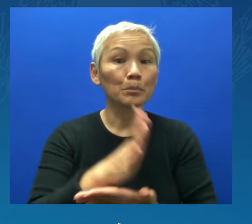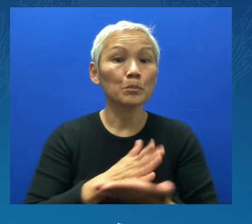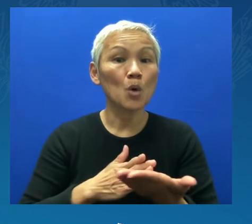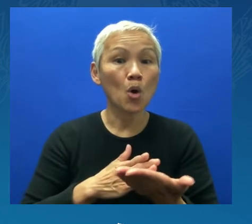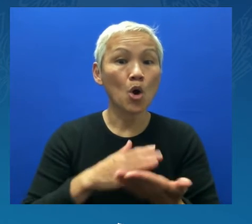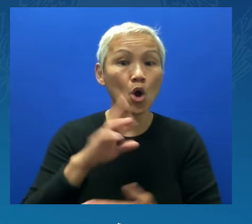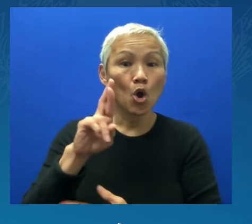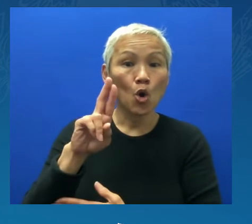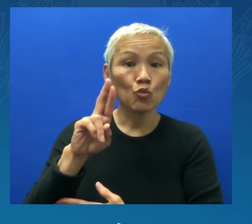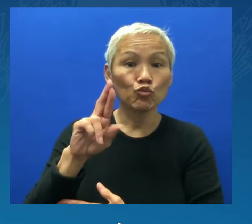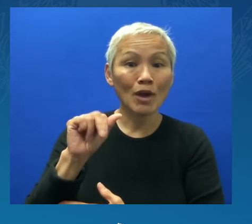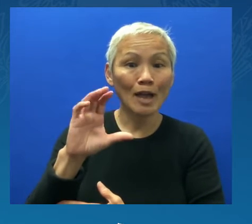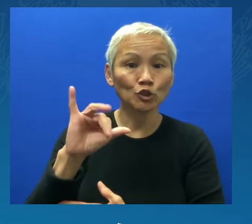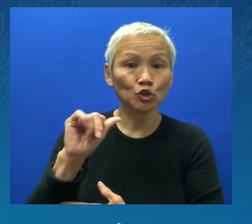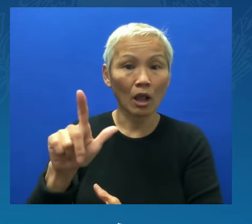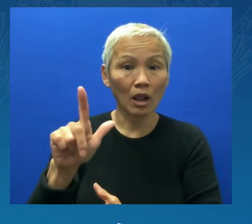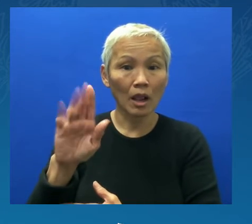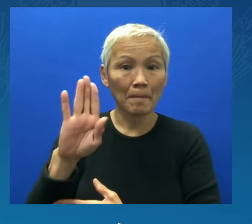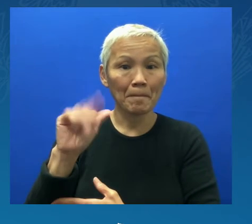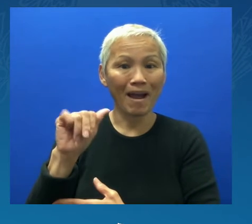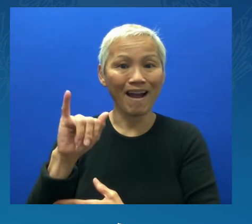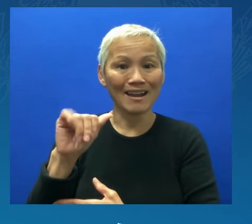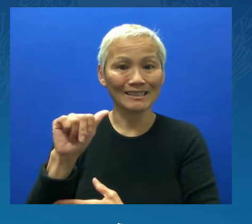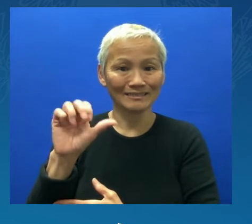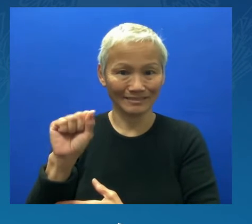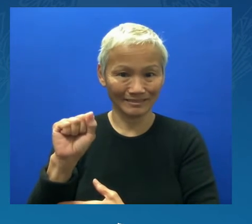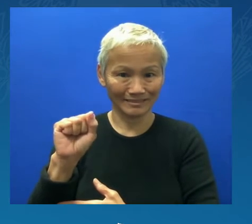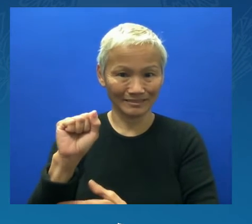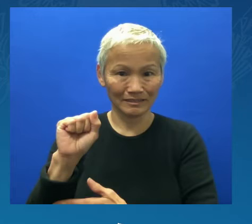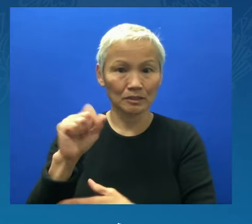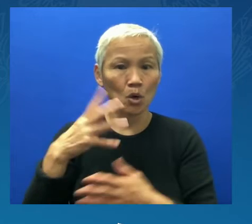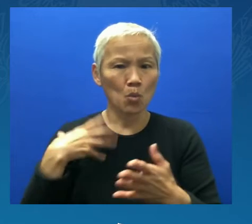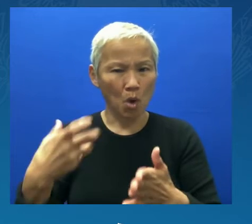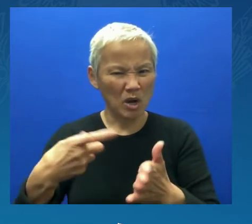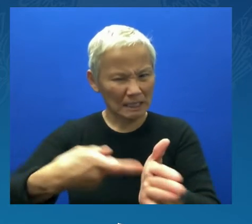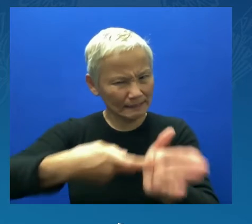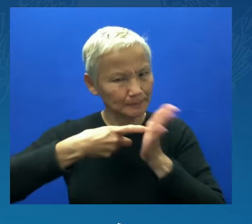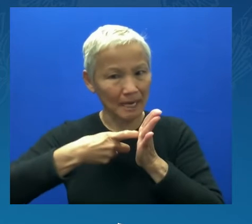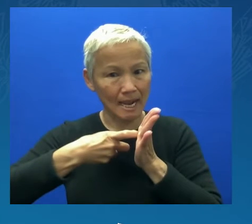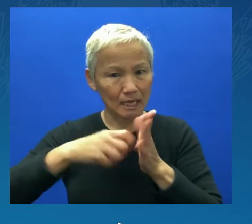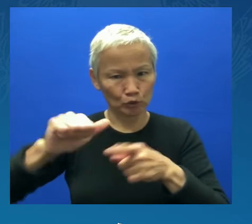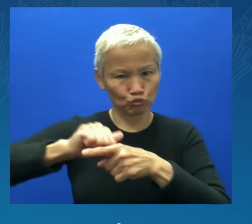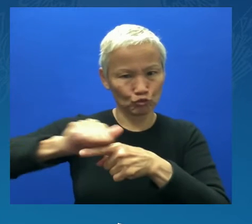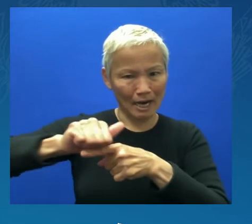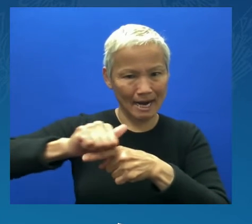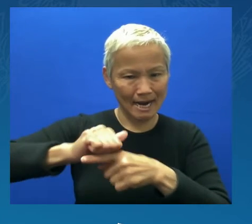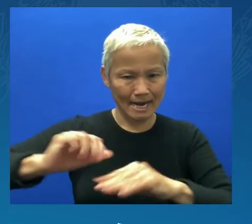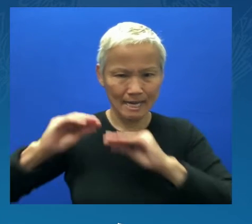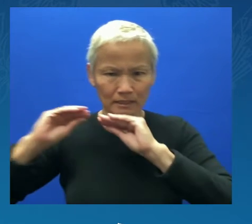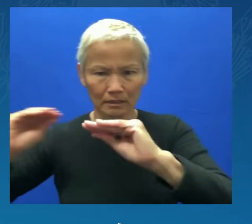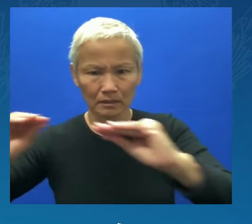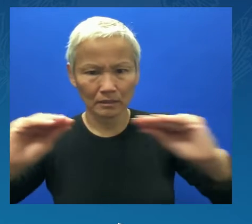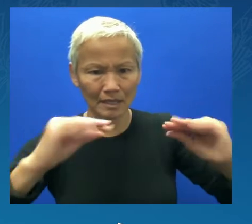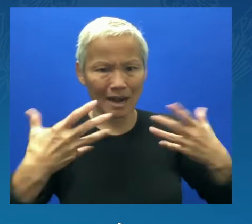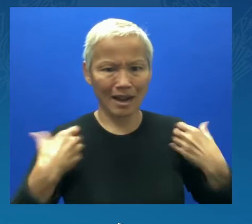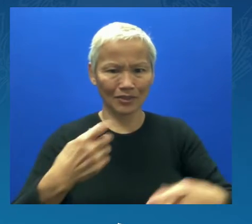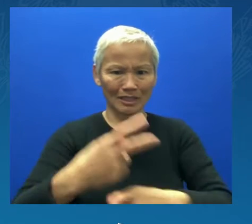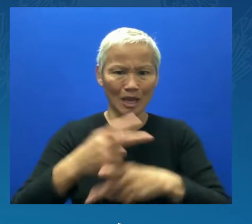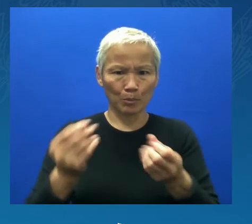by requiring training of healthcare providers on the issue of racial bias. And one of the pieces that I, in particular,